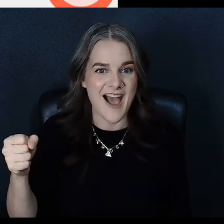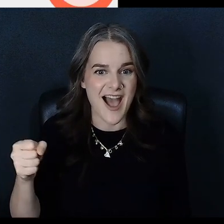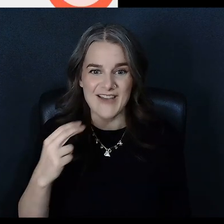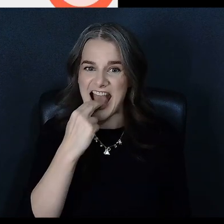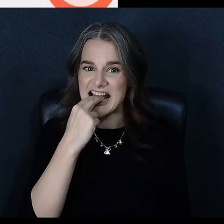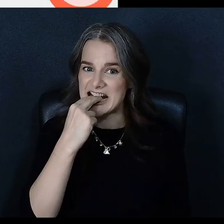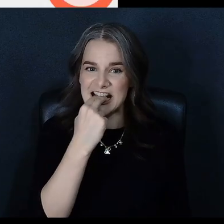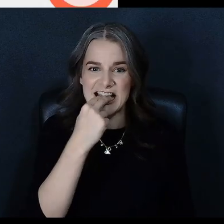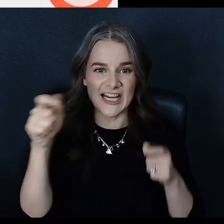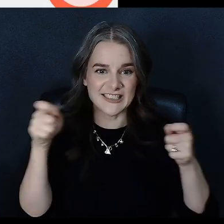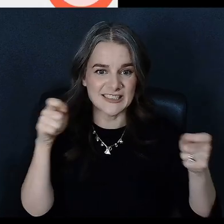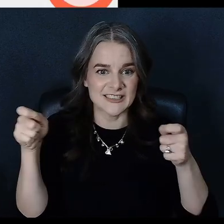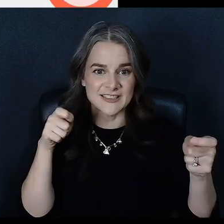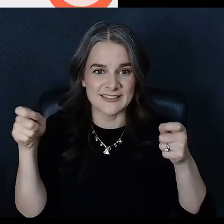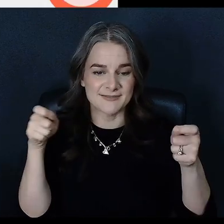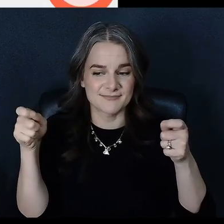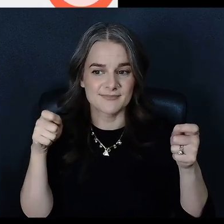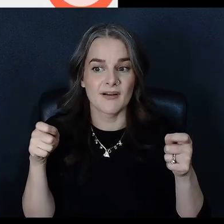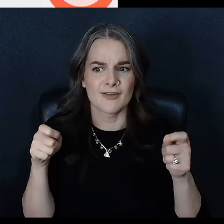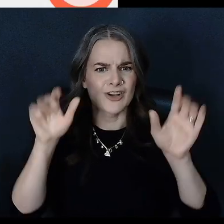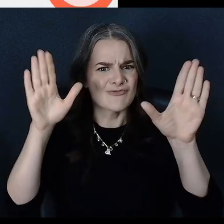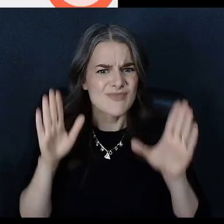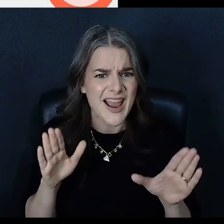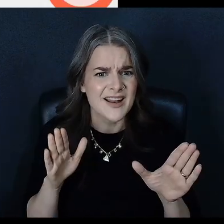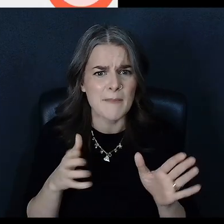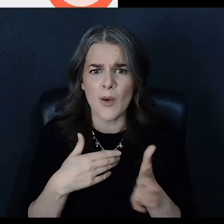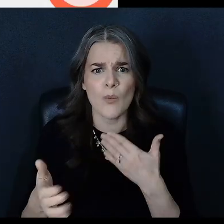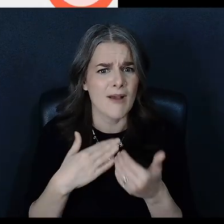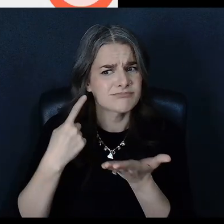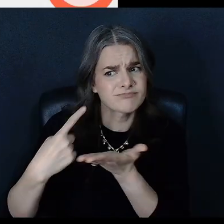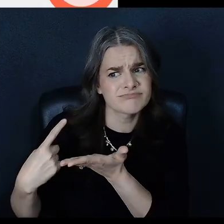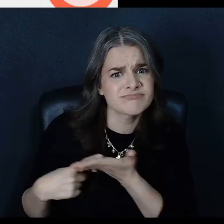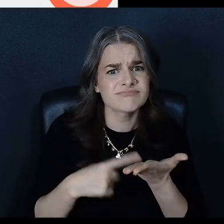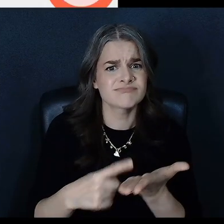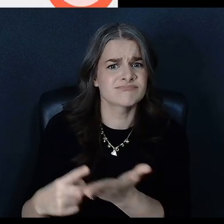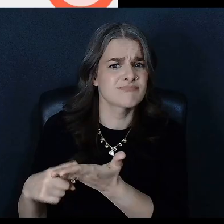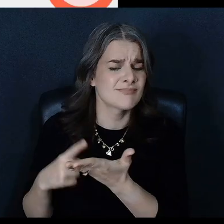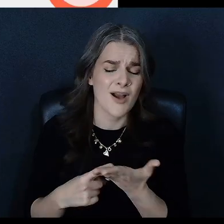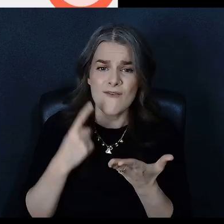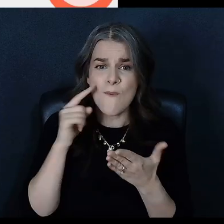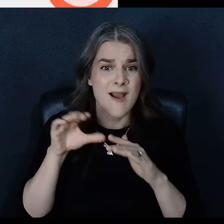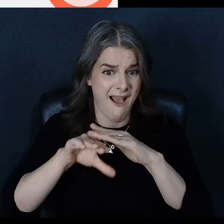that we're talking about as far as access still needs to be able to plug into a mobility device.